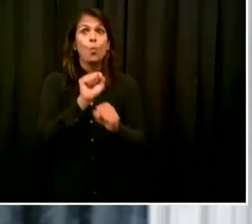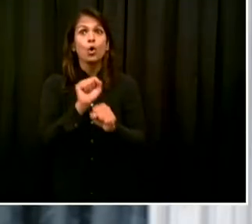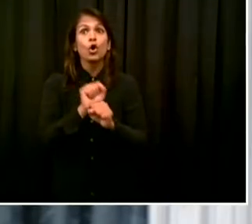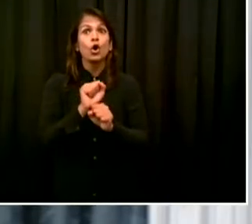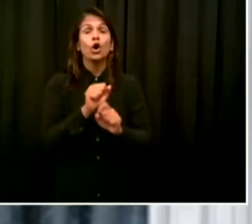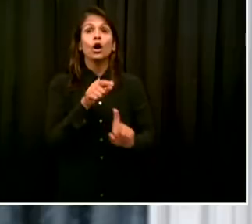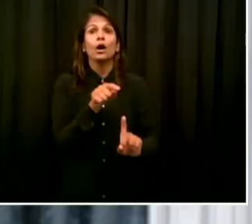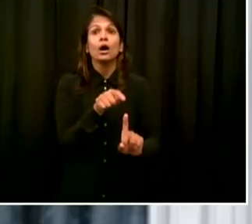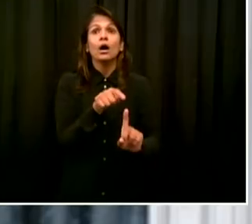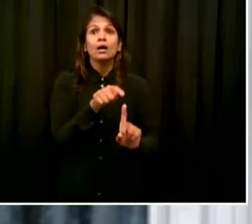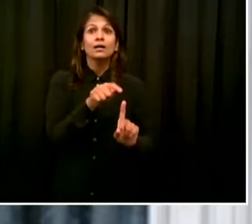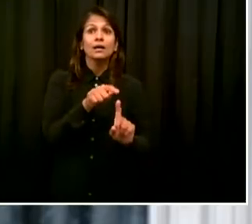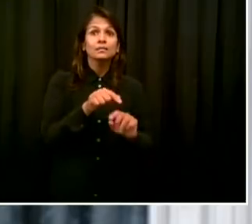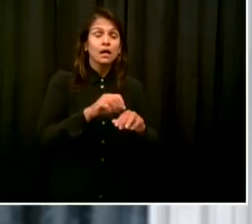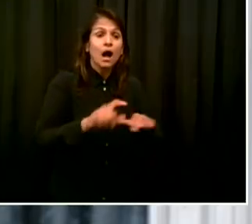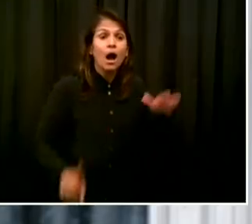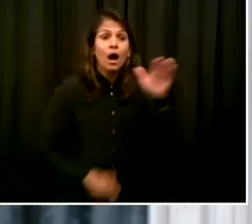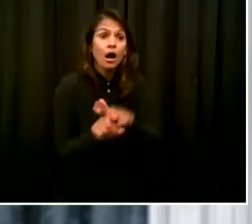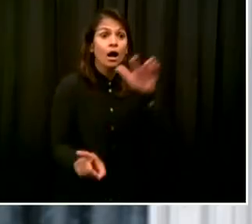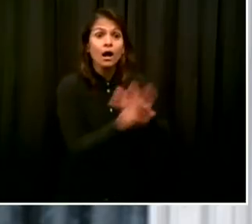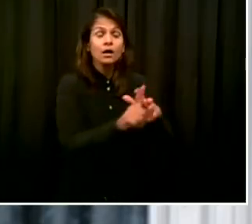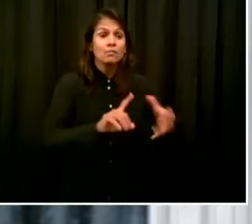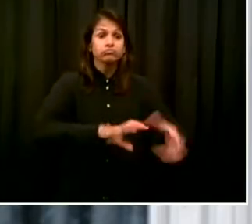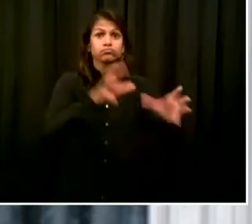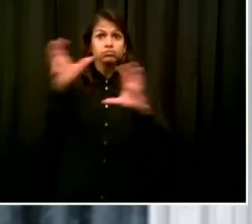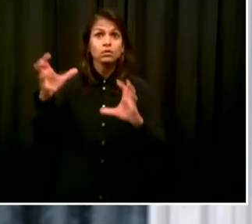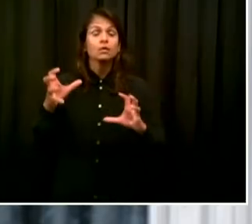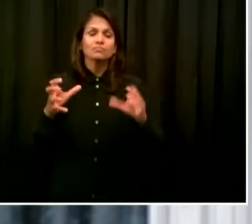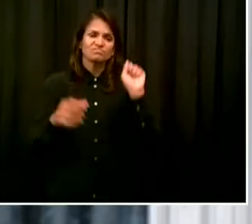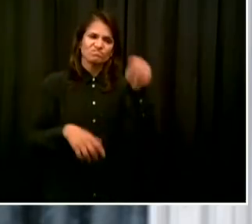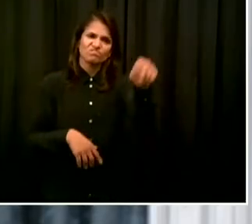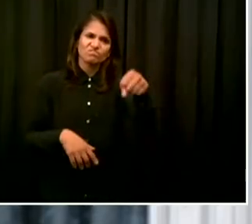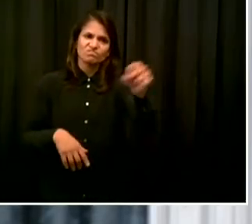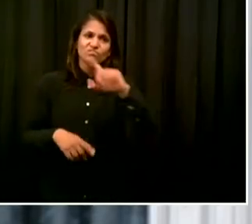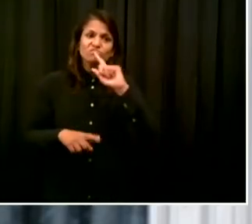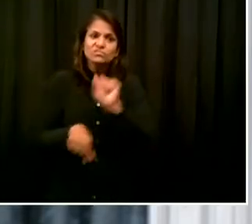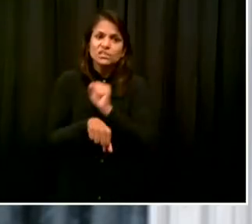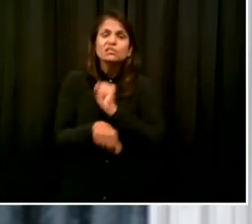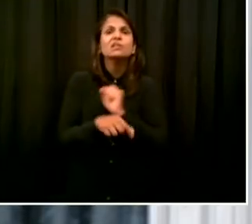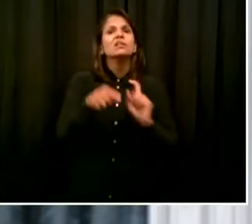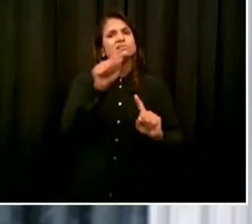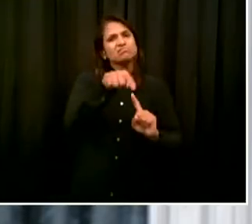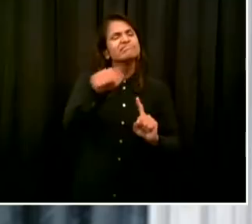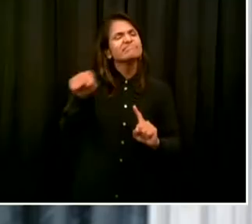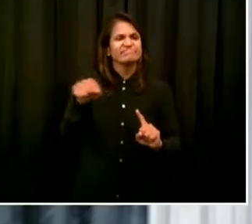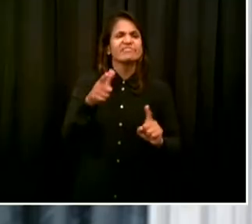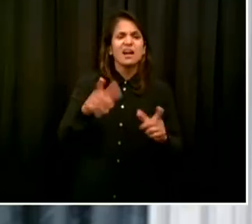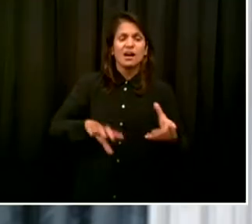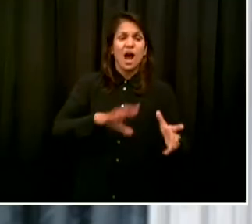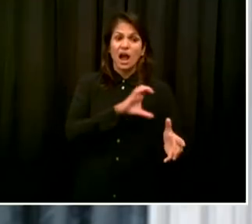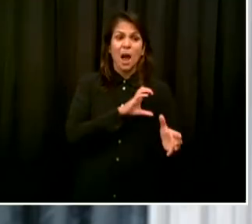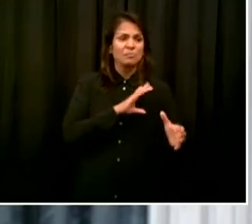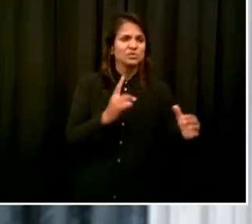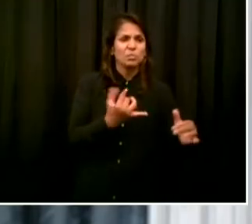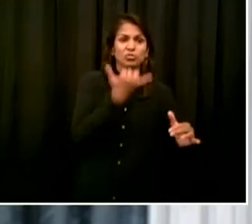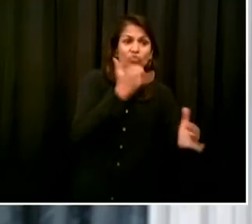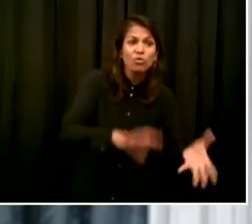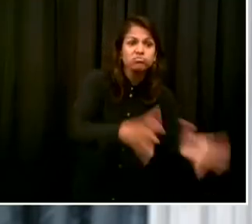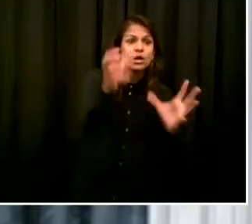DISCIPLINE. INVARIABLY IN ANY OCCUPATION THERE WILL BE INCIDENTS THA T HAPPEDEN THAT